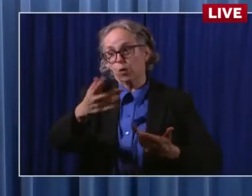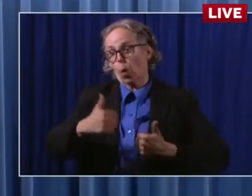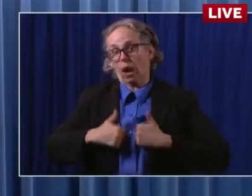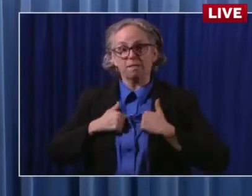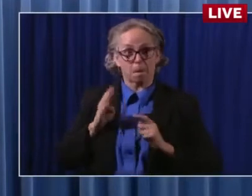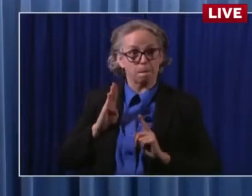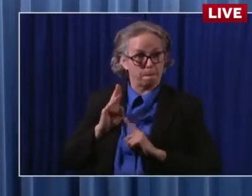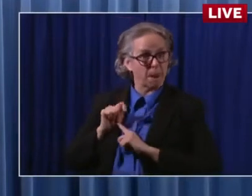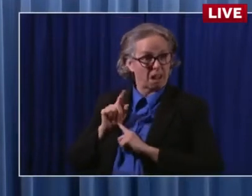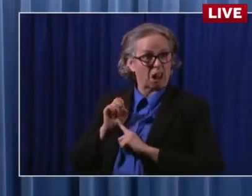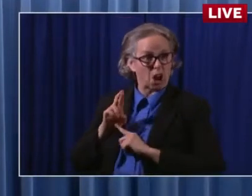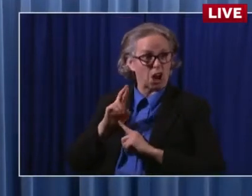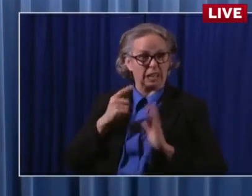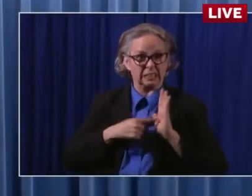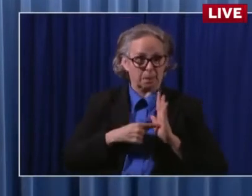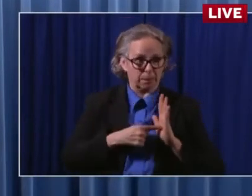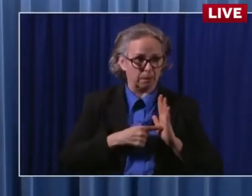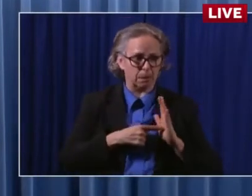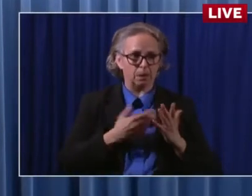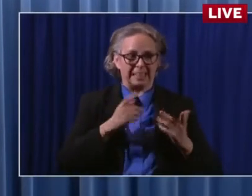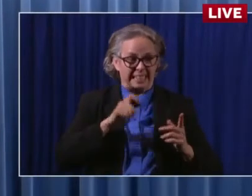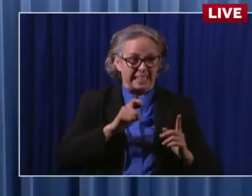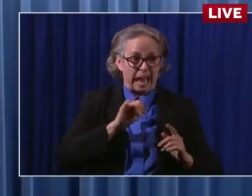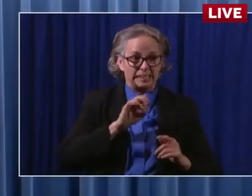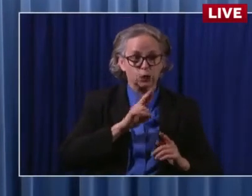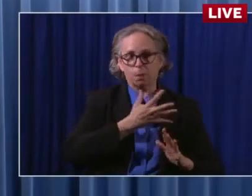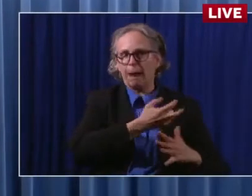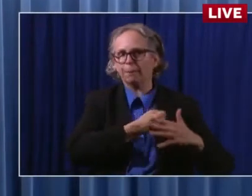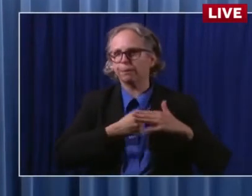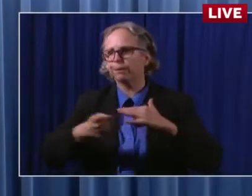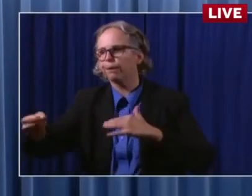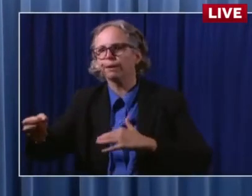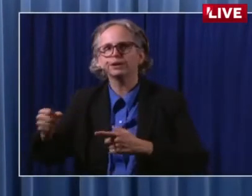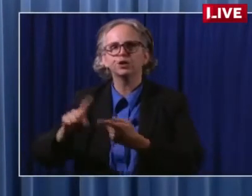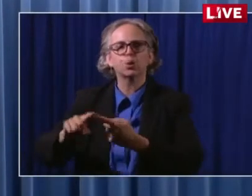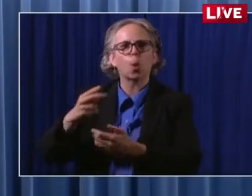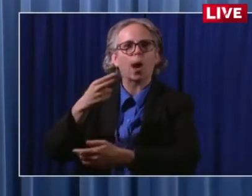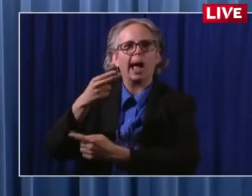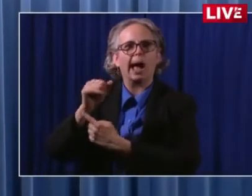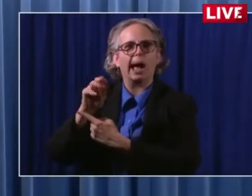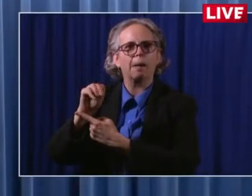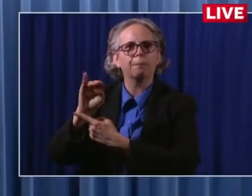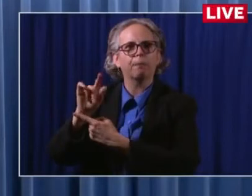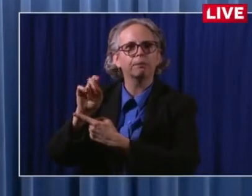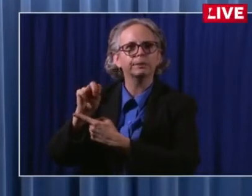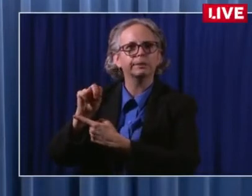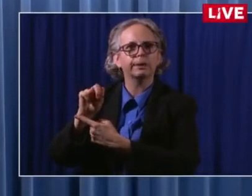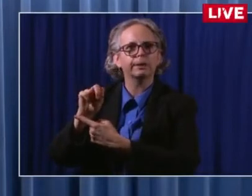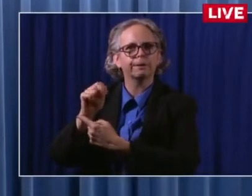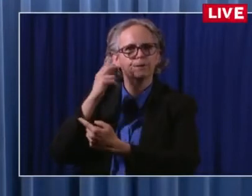SOMEONE, FOR EXAMPLE, IN BUTLER COUNTY, IF IN ICU, THEY MAY BE IN HAMILTON COUNTY.